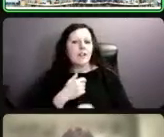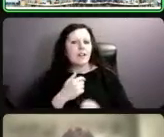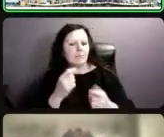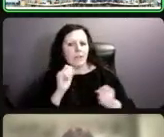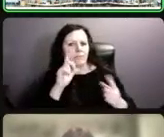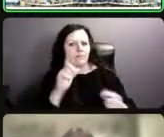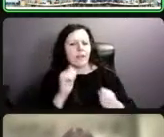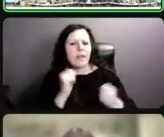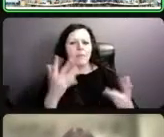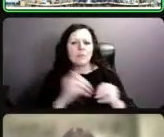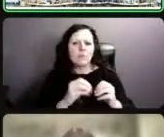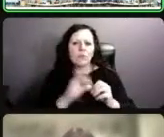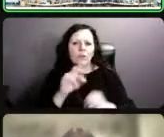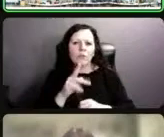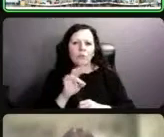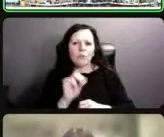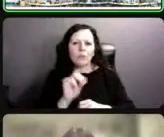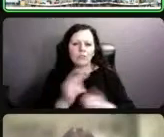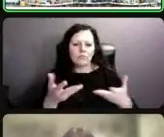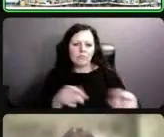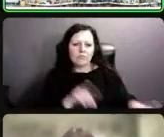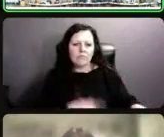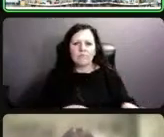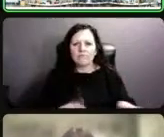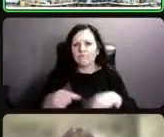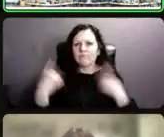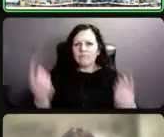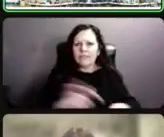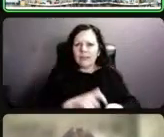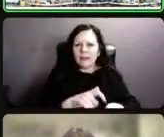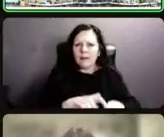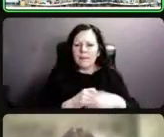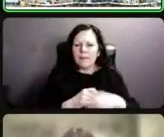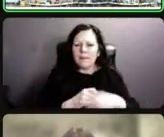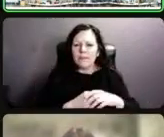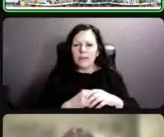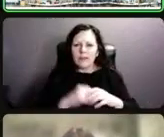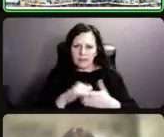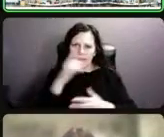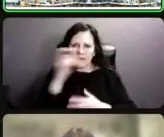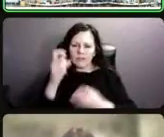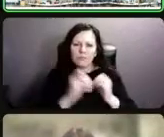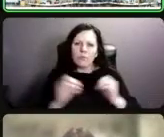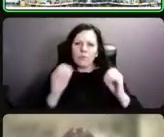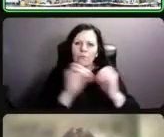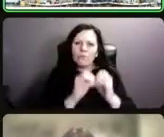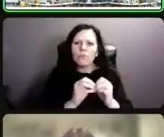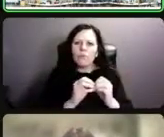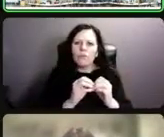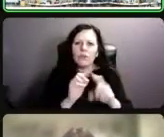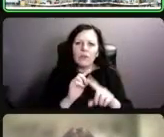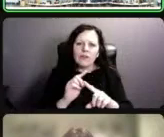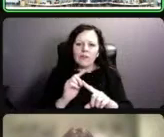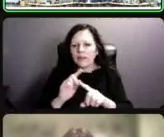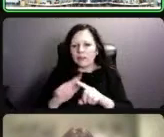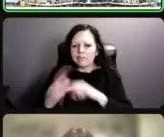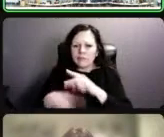NUMBERS BEFORE I MOVE ON TO THE NEXT? BUT JUST STRUCK BY HOW MUCH